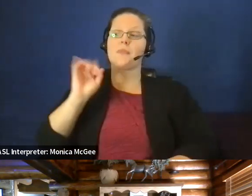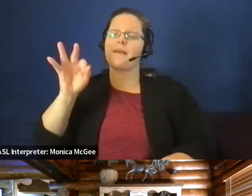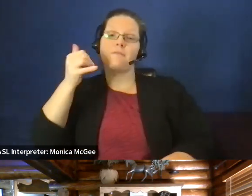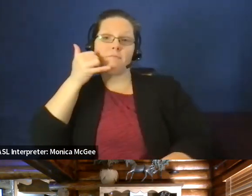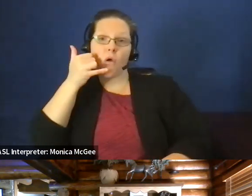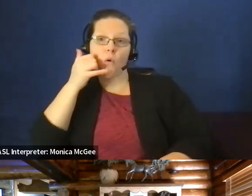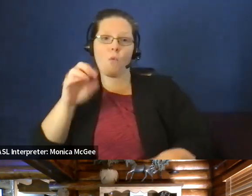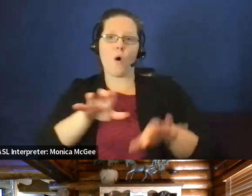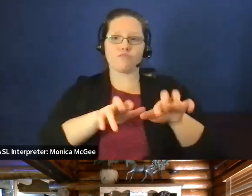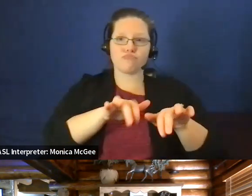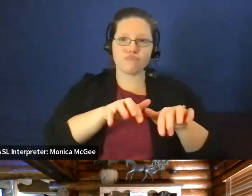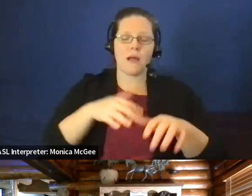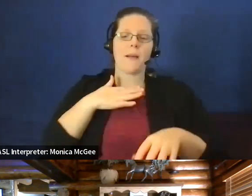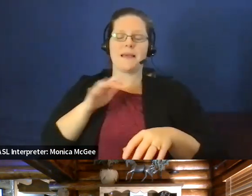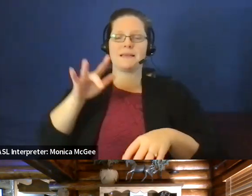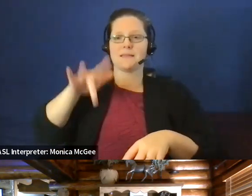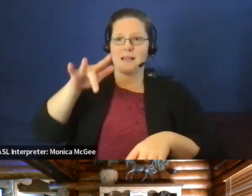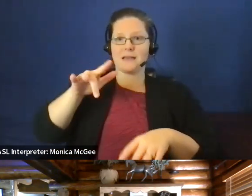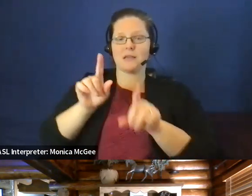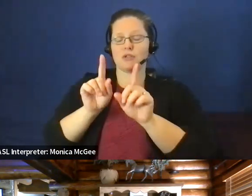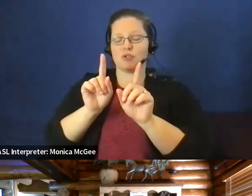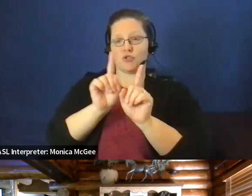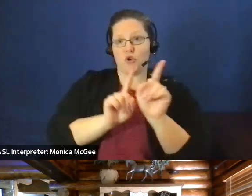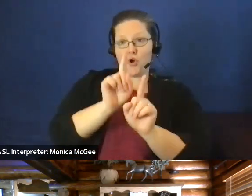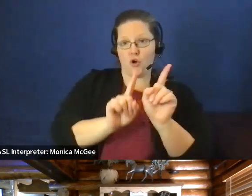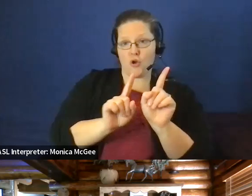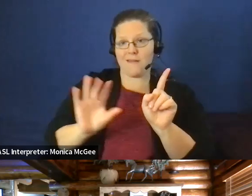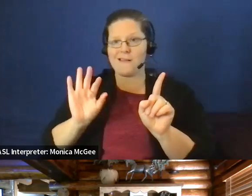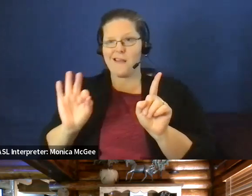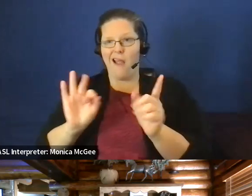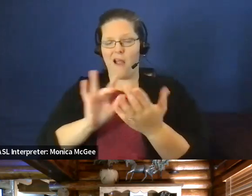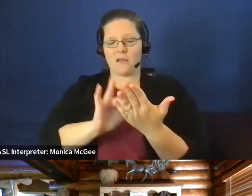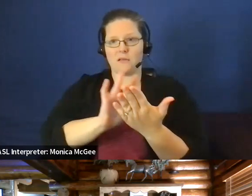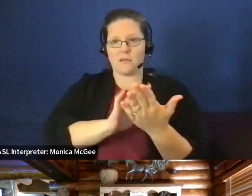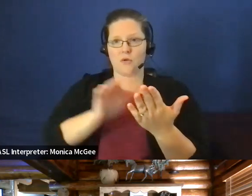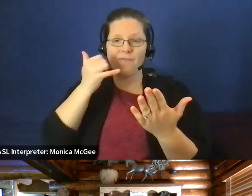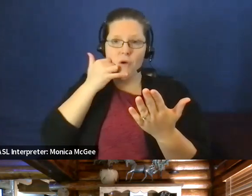hand option on the menu bar. It allows us to know if you have a question. For those of you on the phone today or